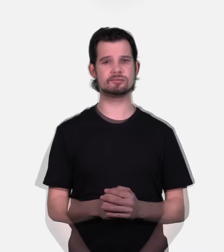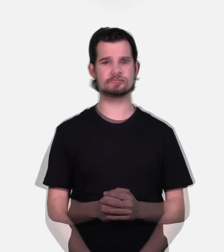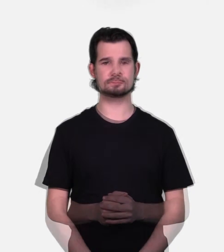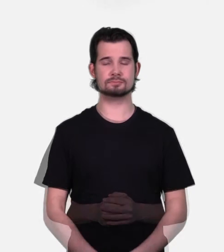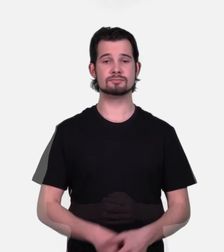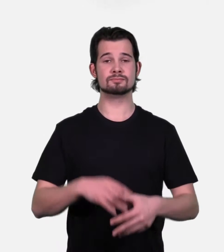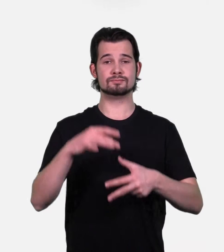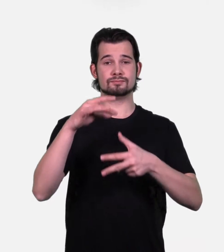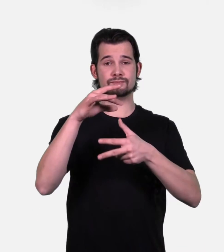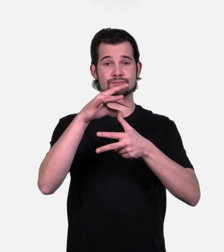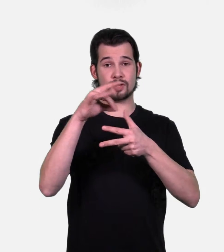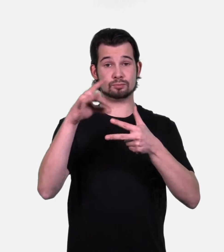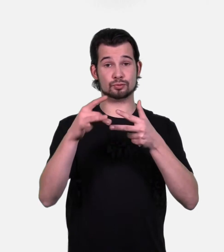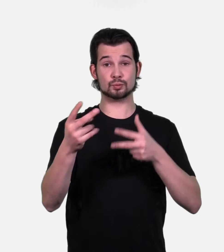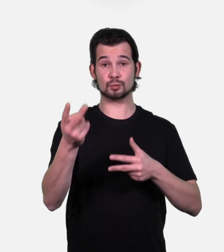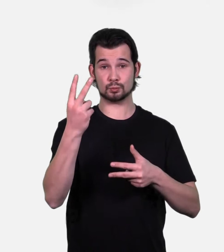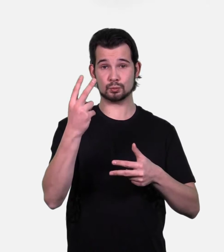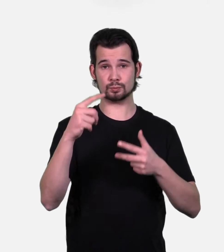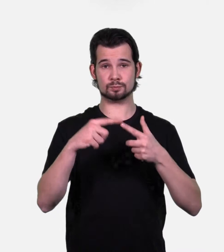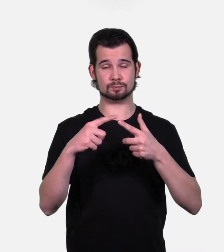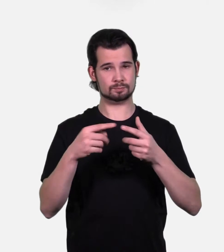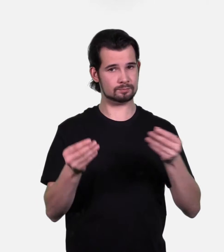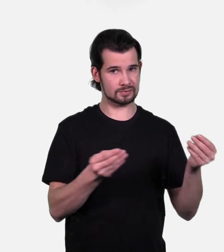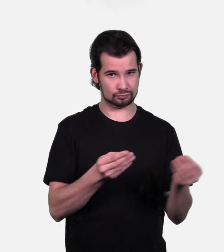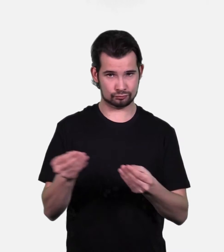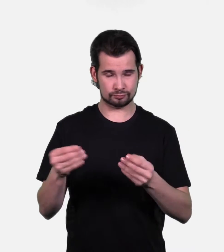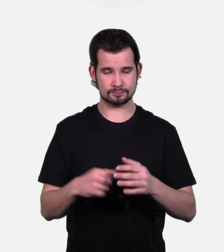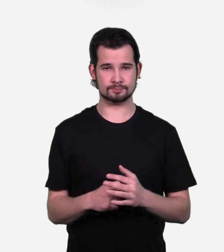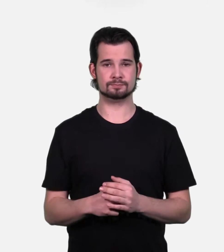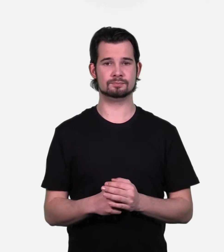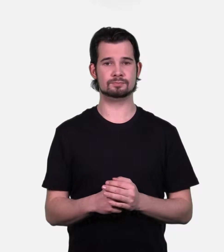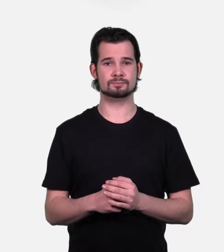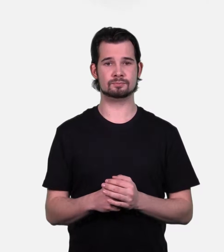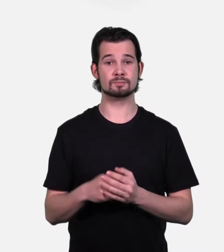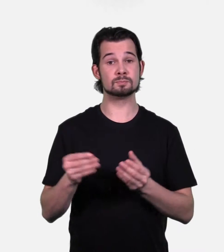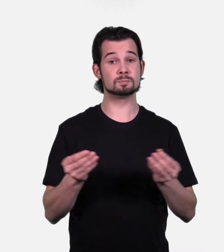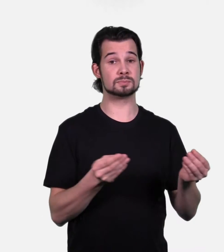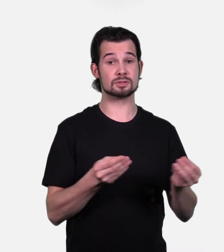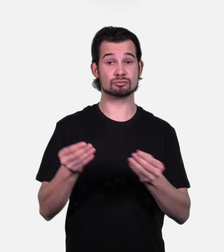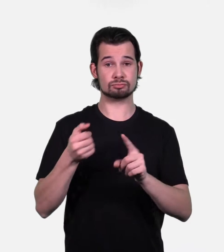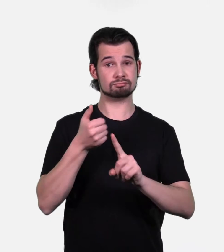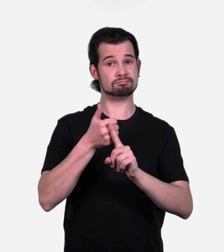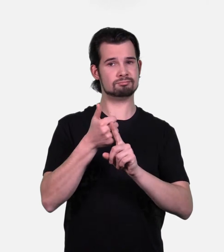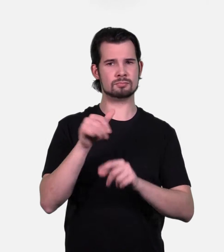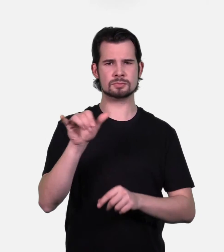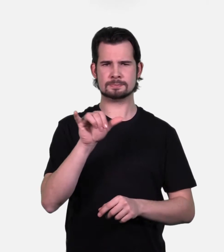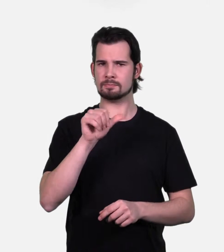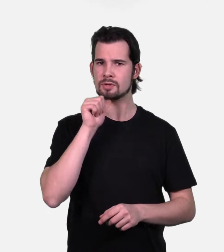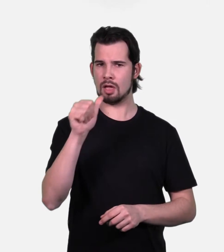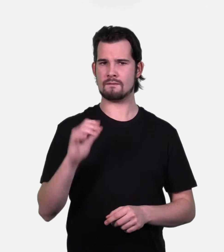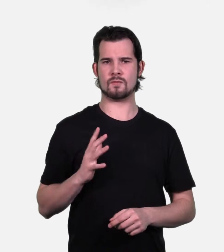Option 2: Mediation Mediation is also an informal process